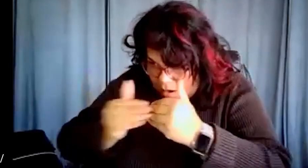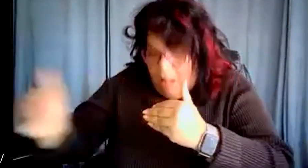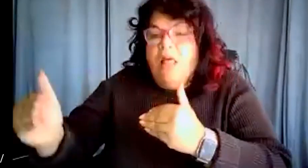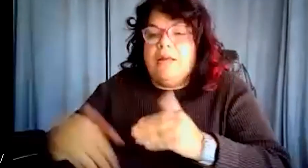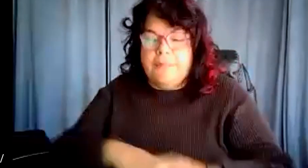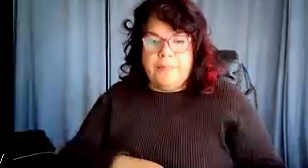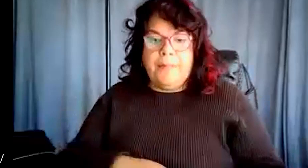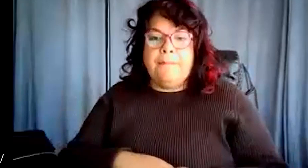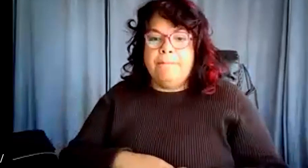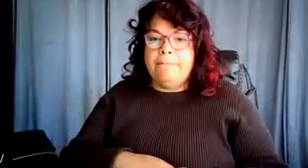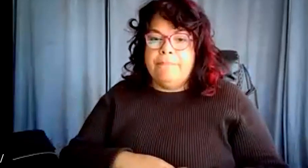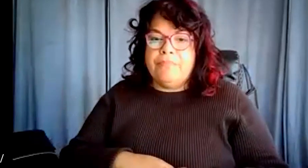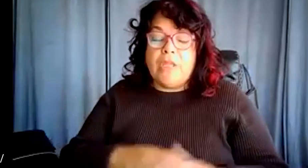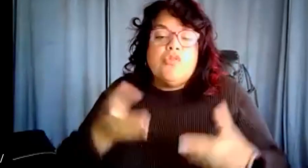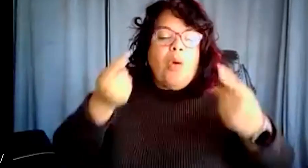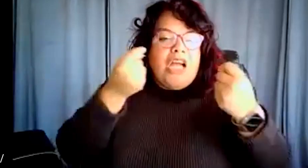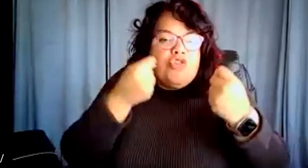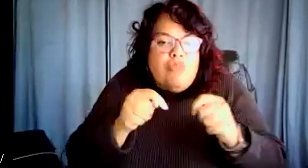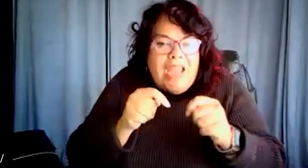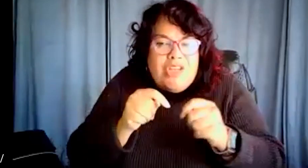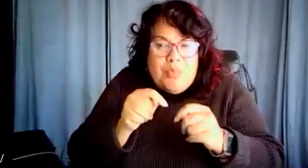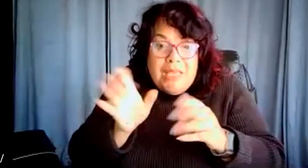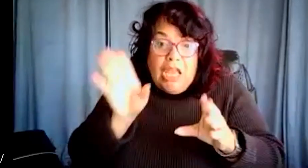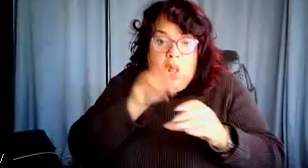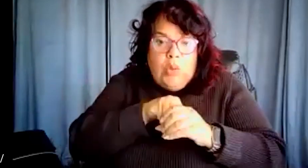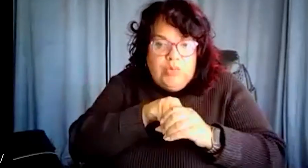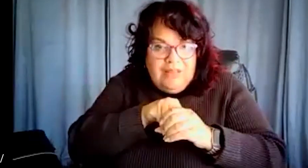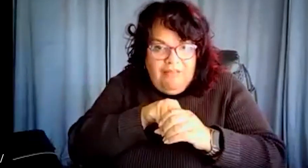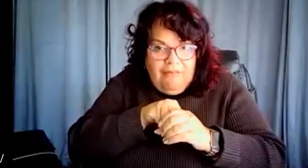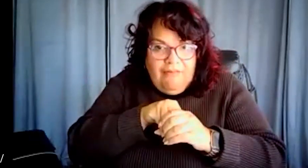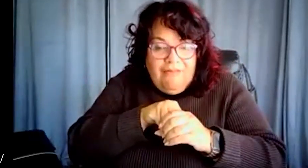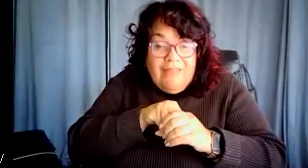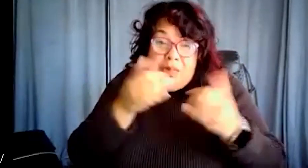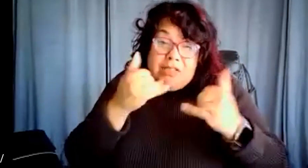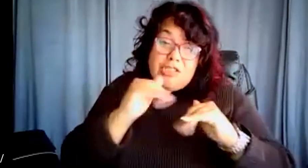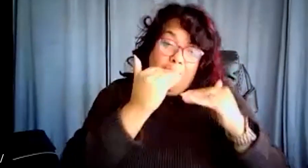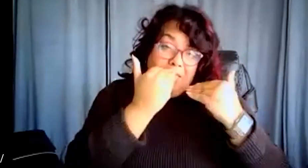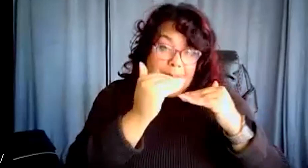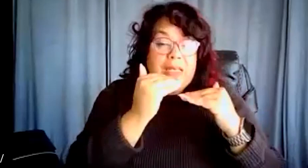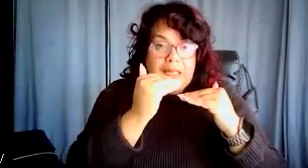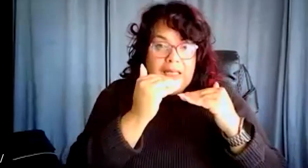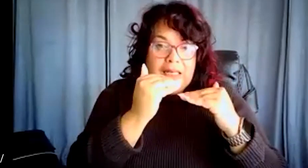Even though I try to be inclusive, still limited in scope by the fact that I was trying to